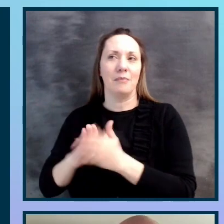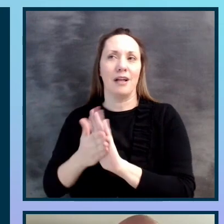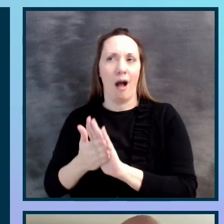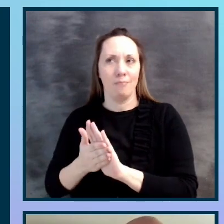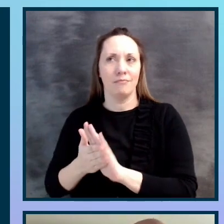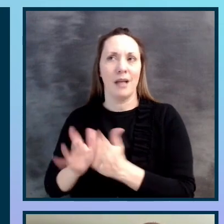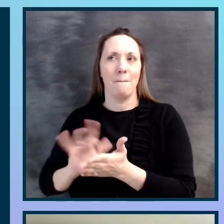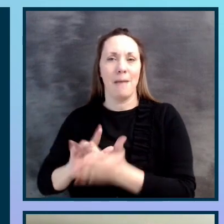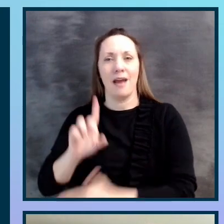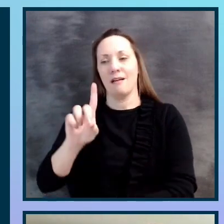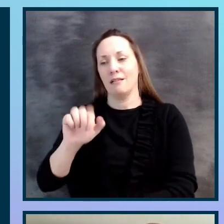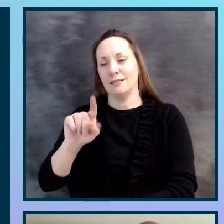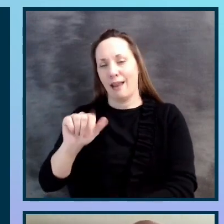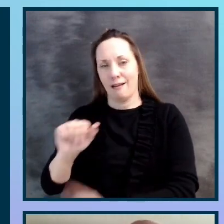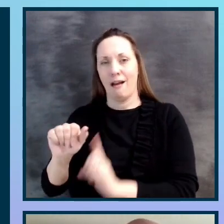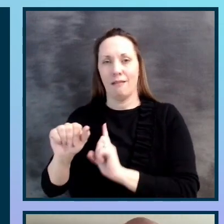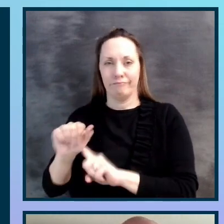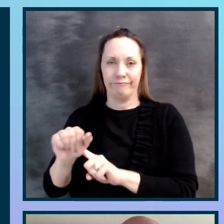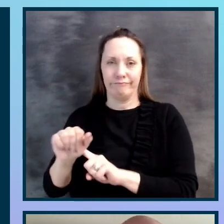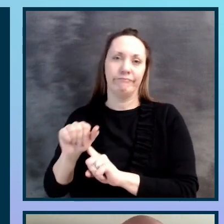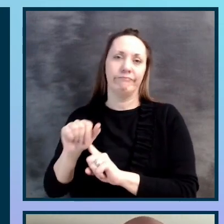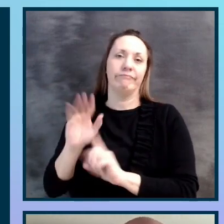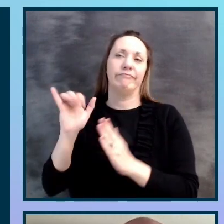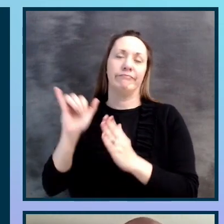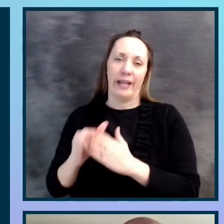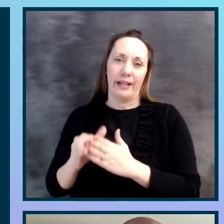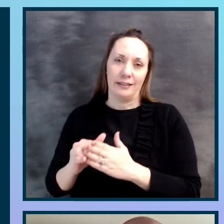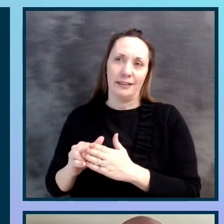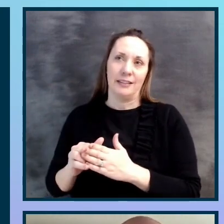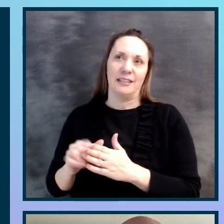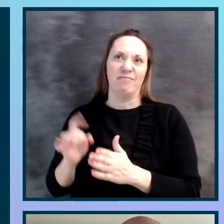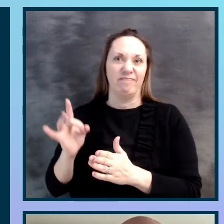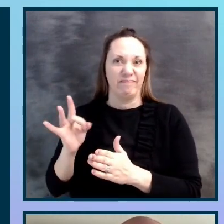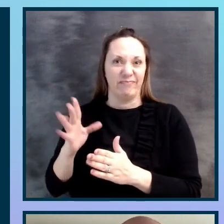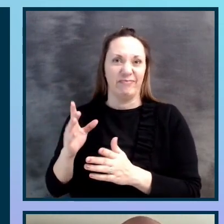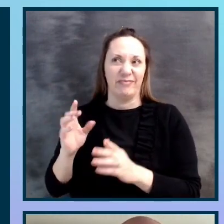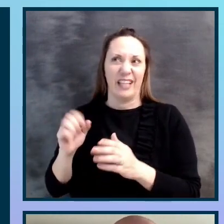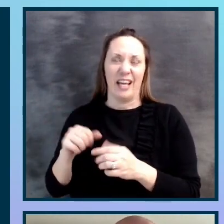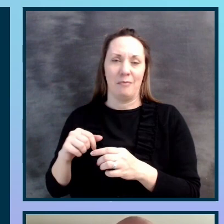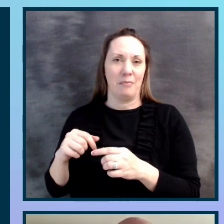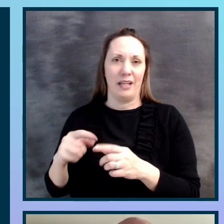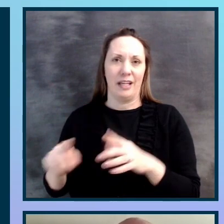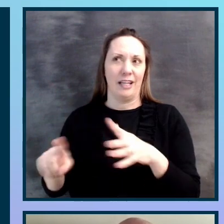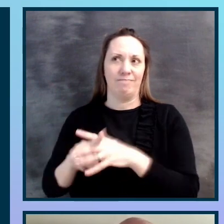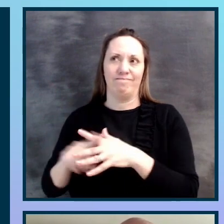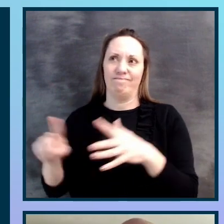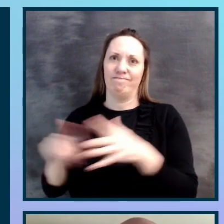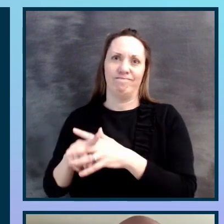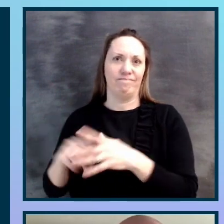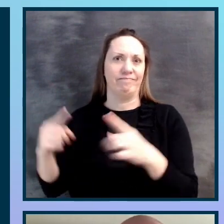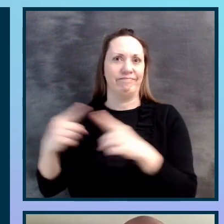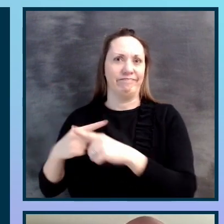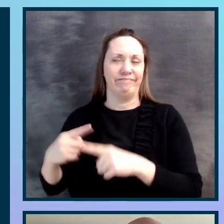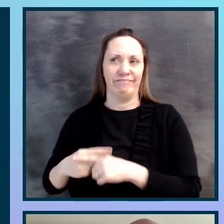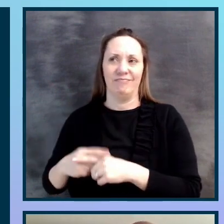And medical data is incredibly problematic to gather, to manage in a way.